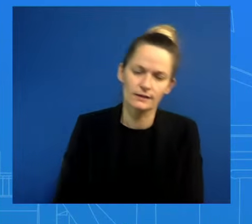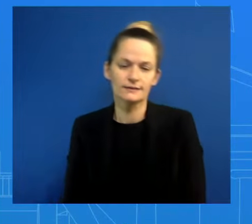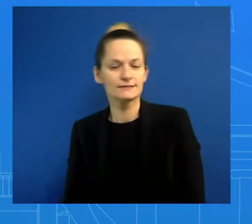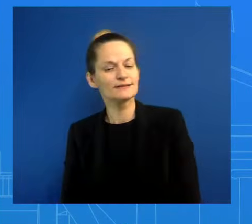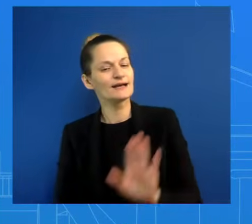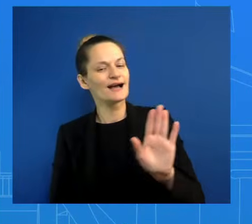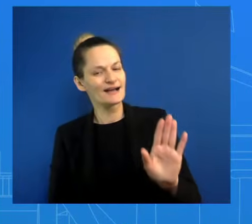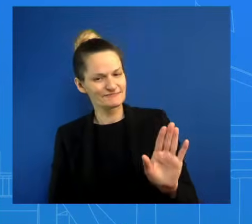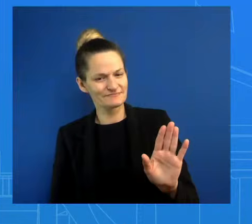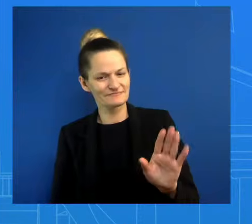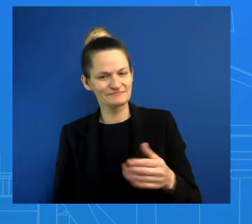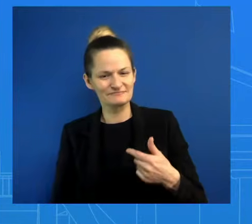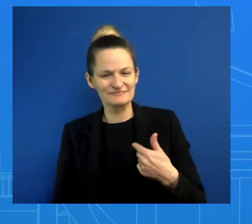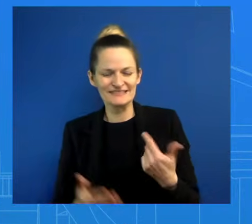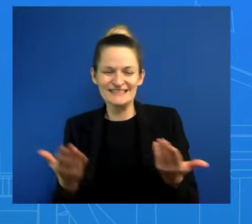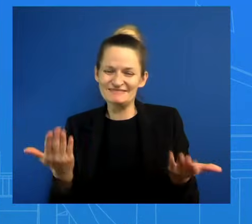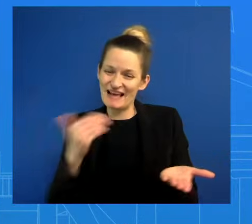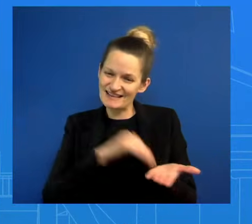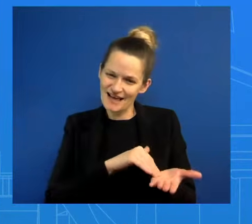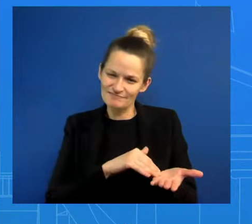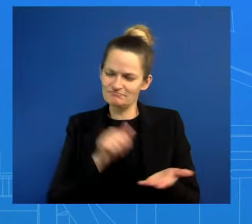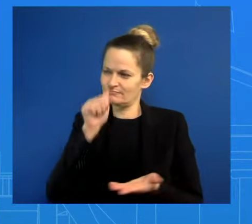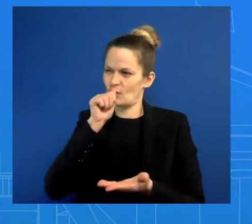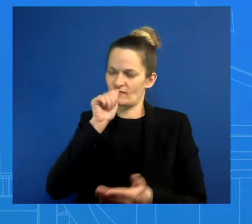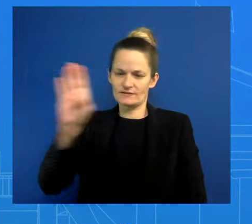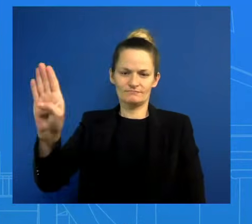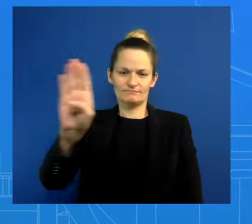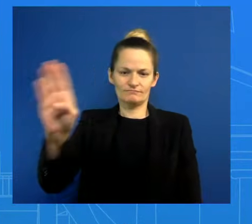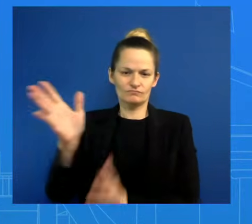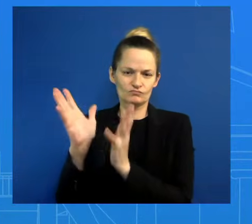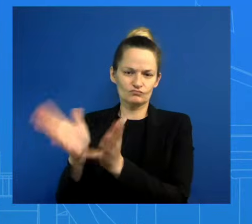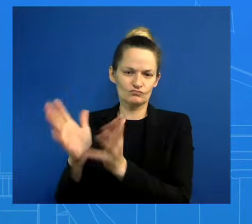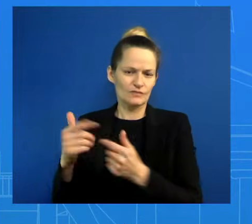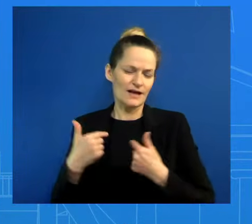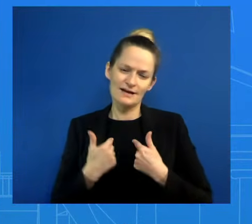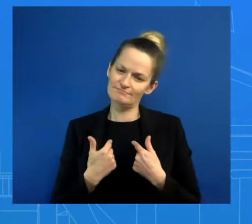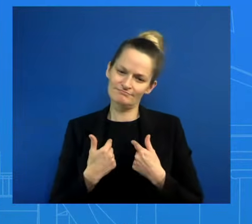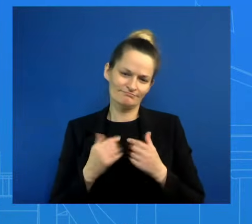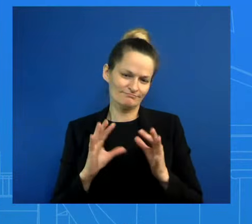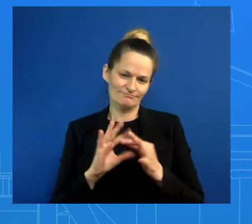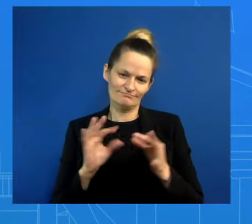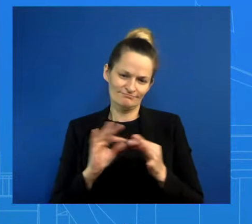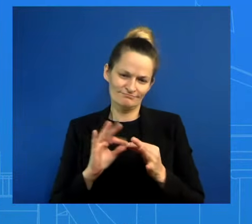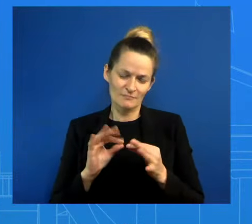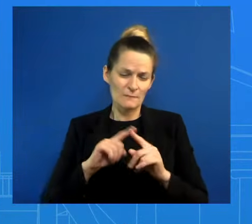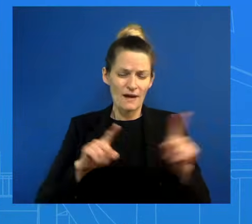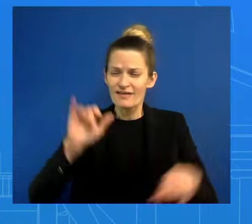that we have with members of Congress. That is something that is not unusual. That's something that I've said many times before. Understand the question.